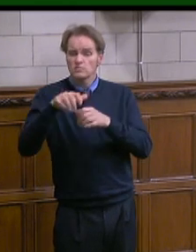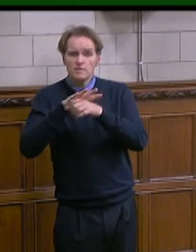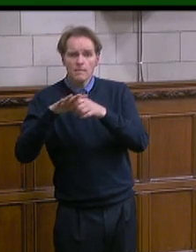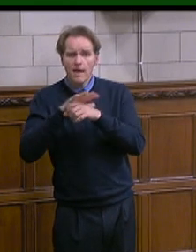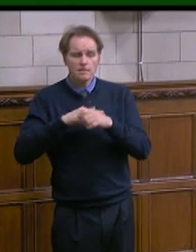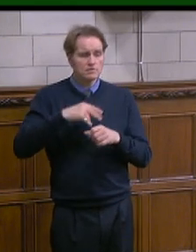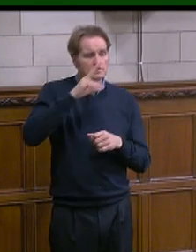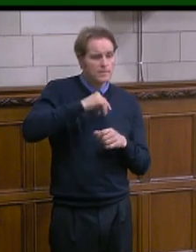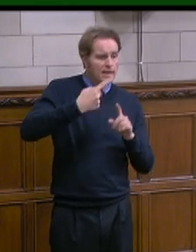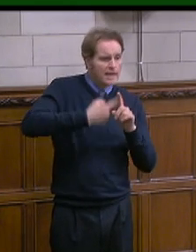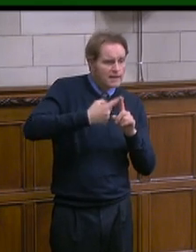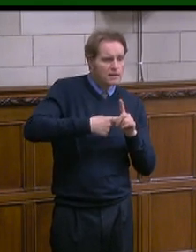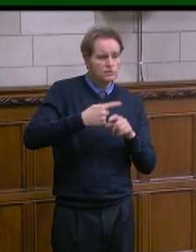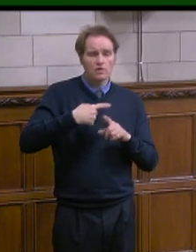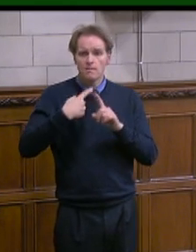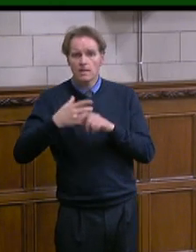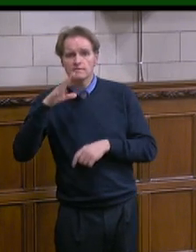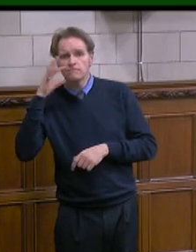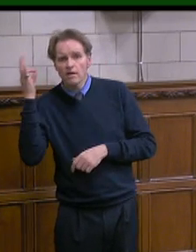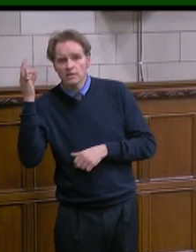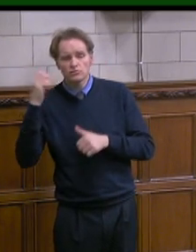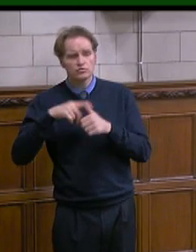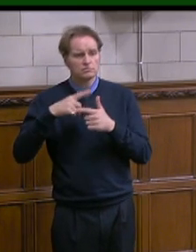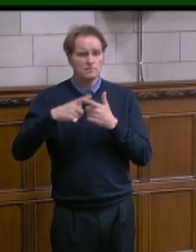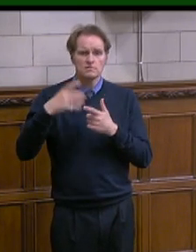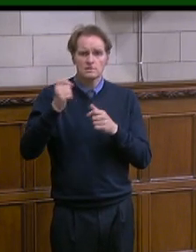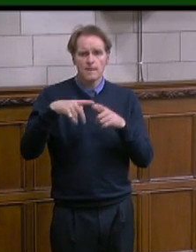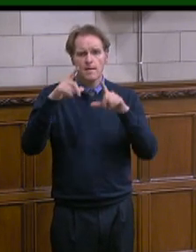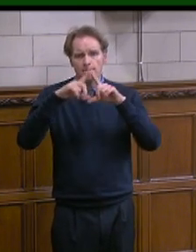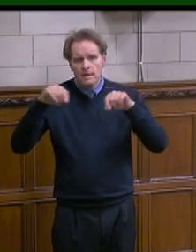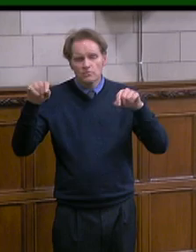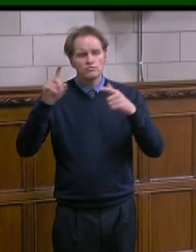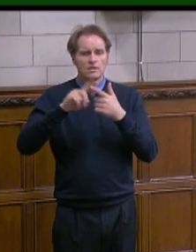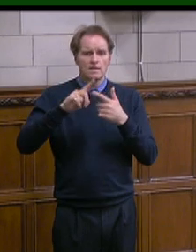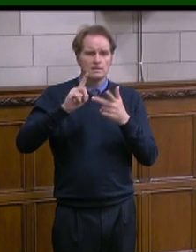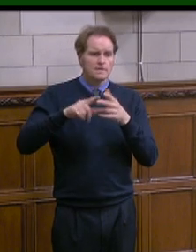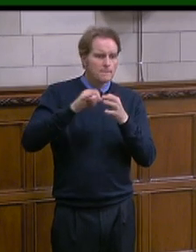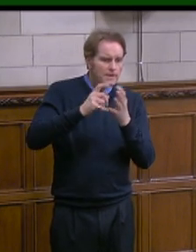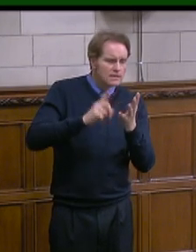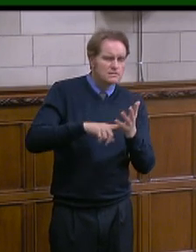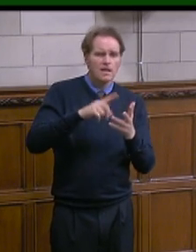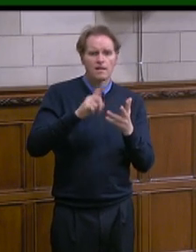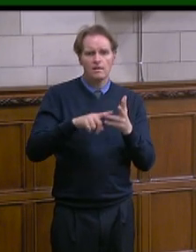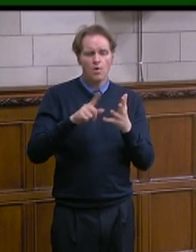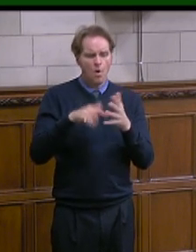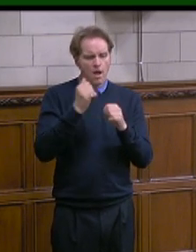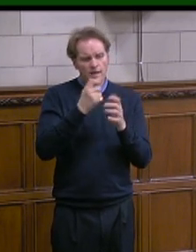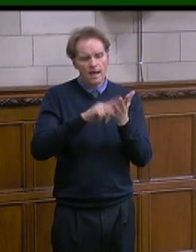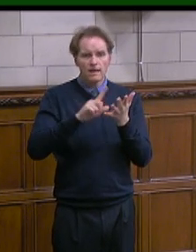whatever it may be, and of two additional languages—it might be French, Mandarin, Scottish Gaelic or BSL.